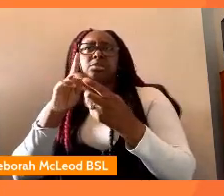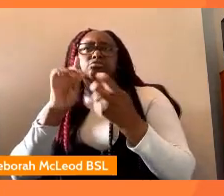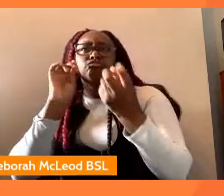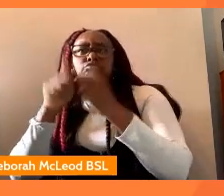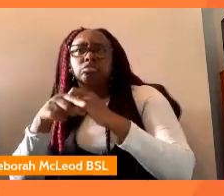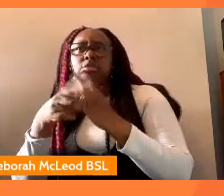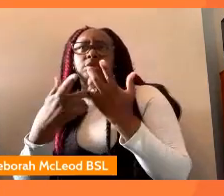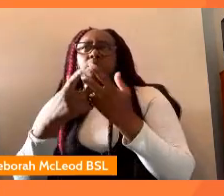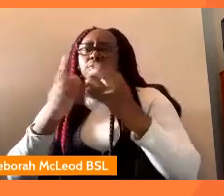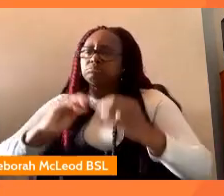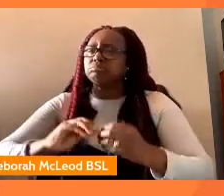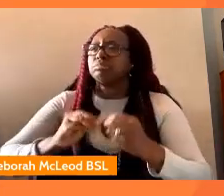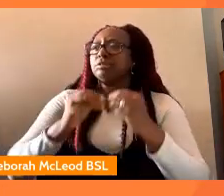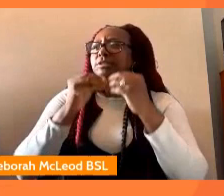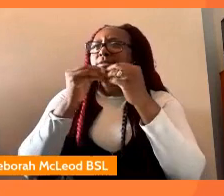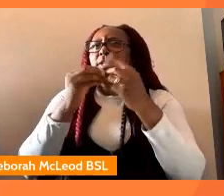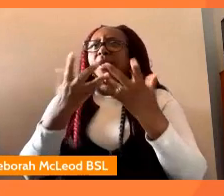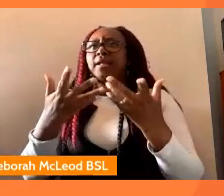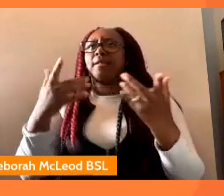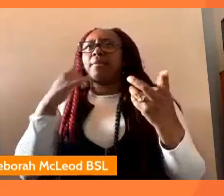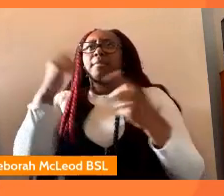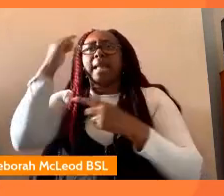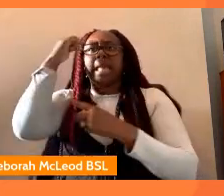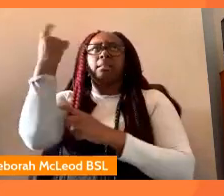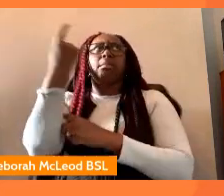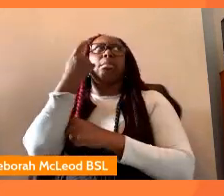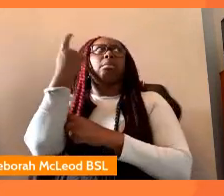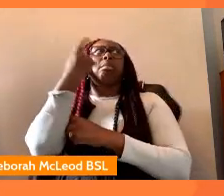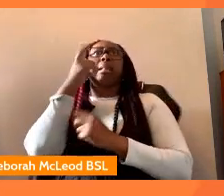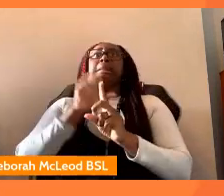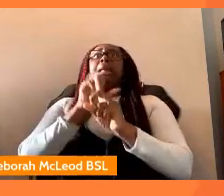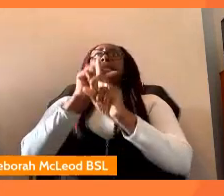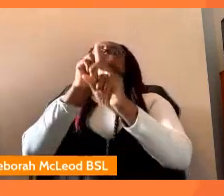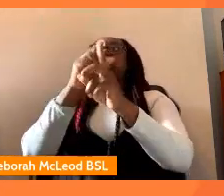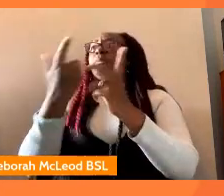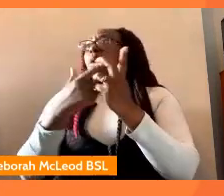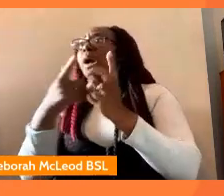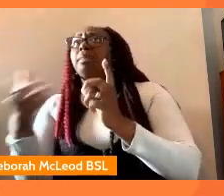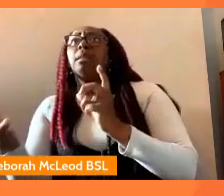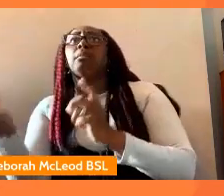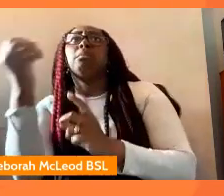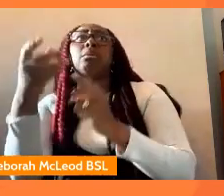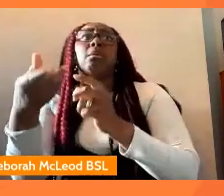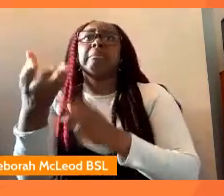We can be left with our head spinning, playing catch up while other sectors reap the rewards.